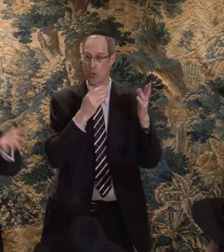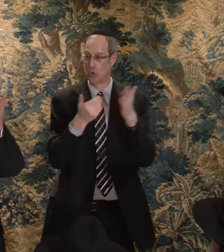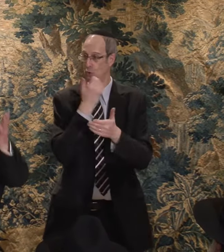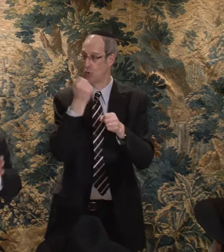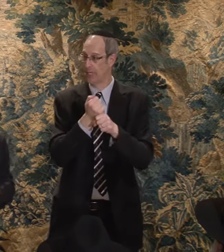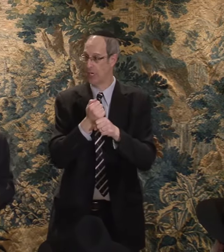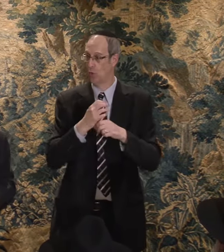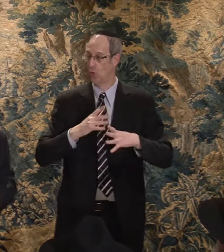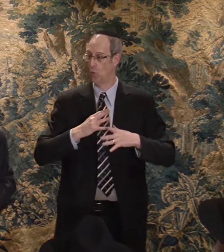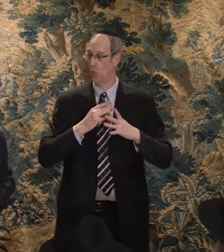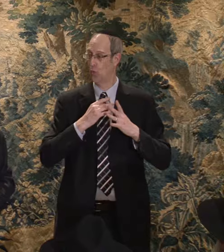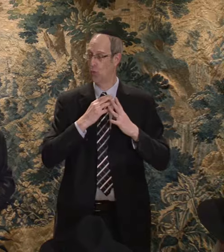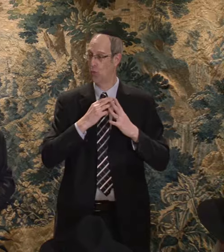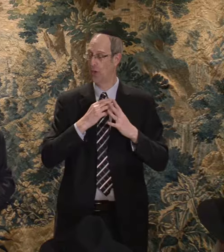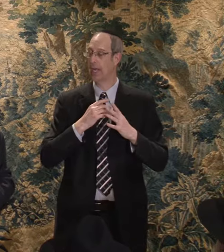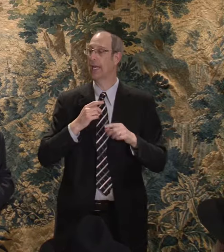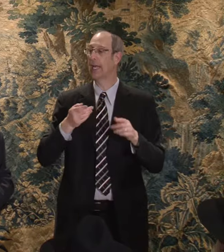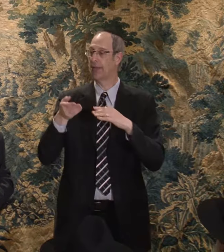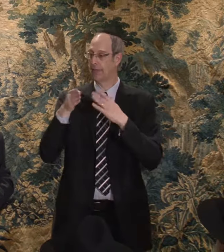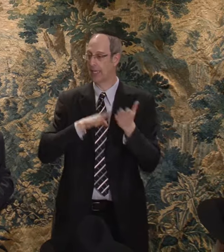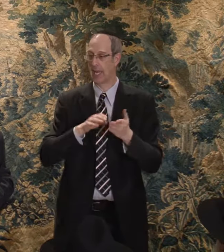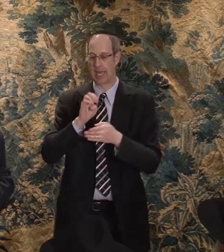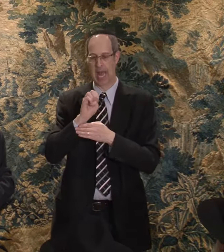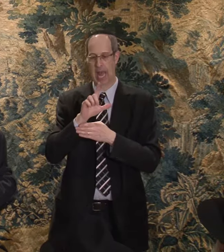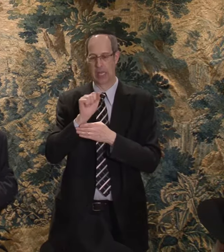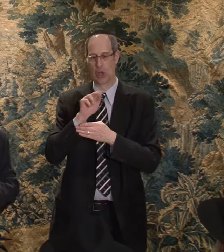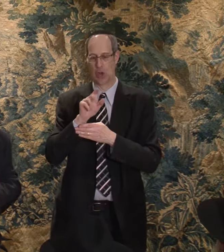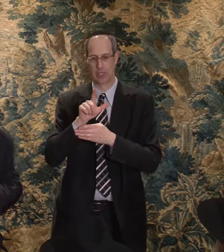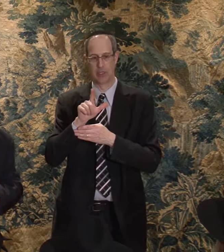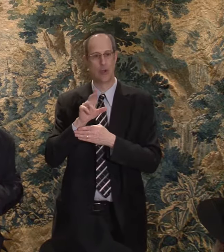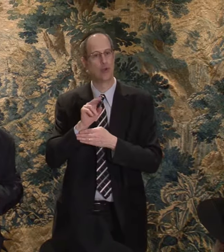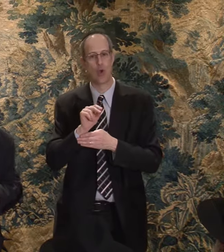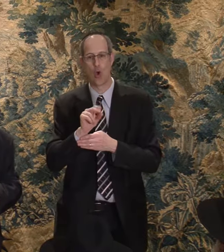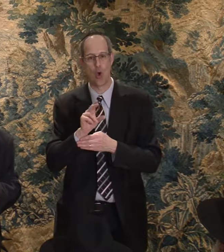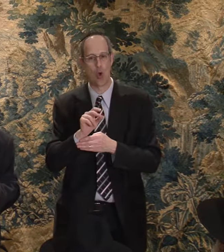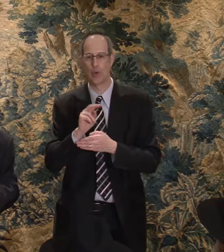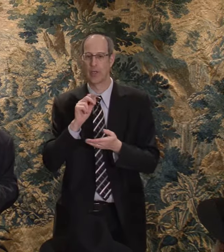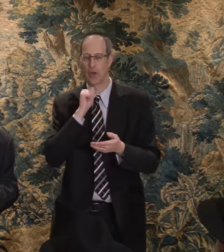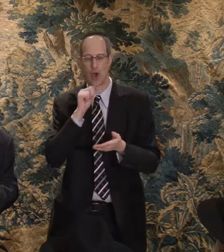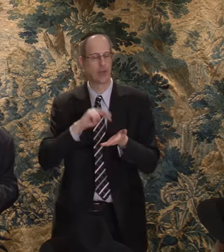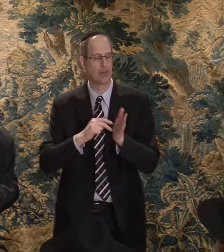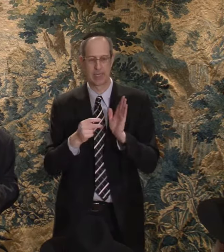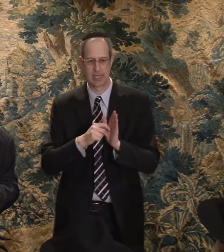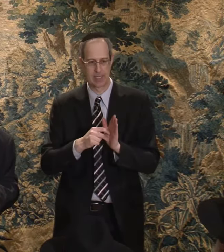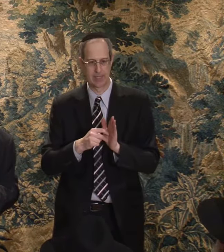inspirational if they got an L o he said no that's not what it's about those